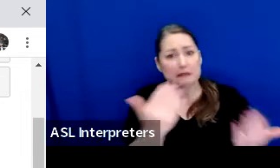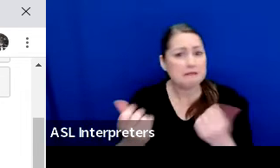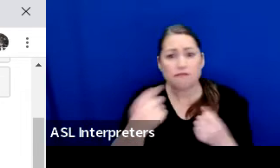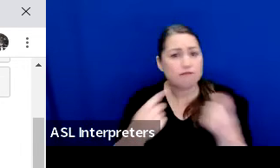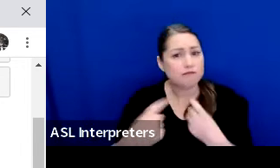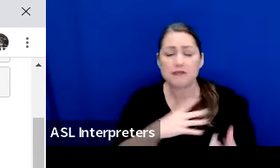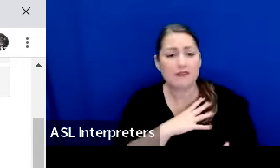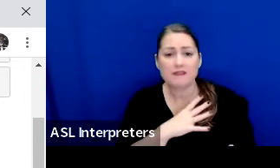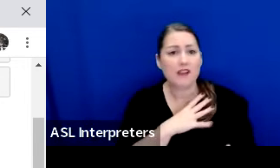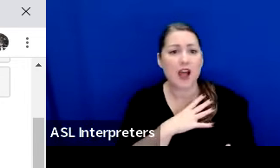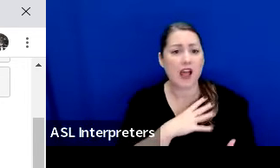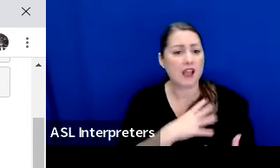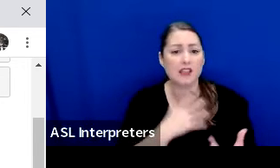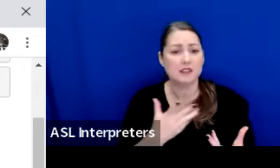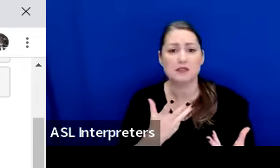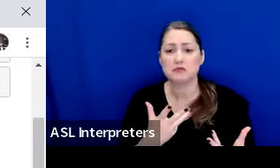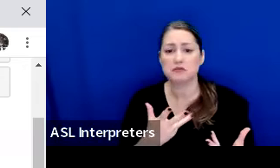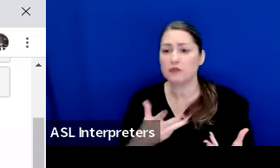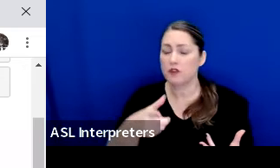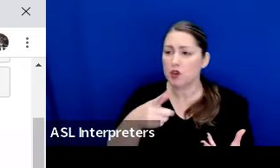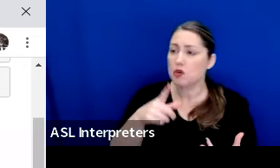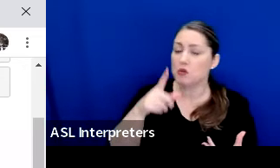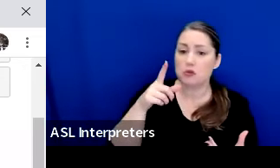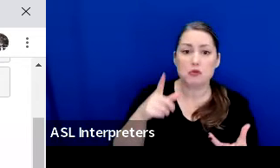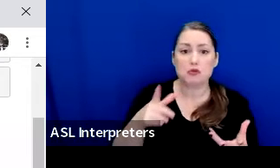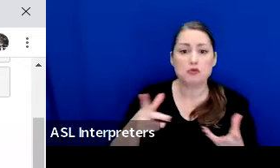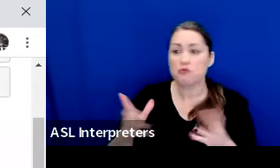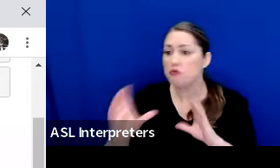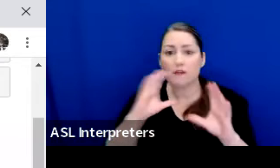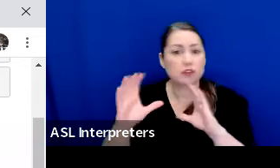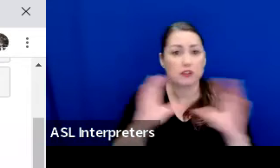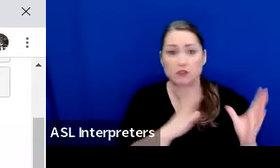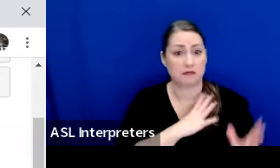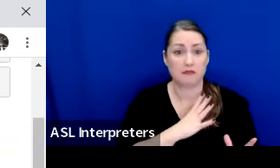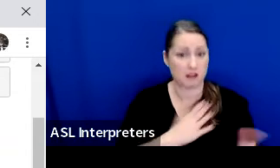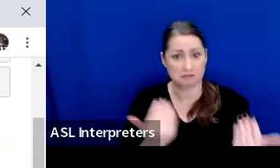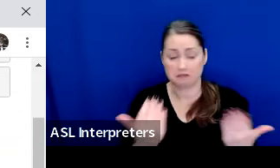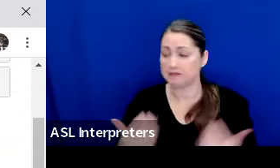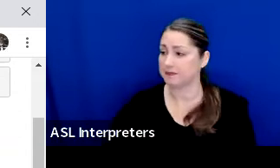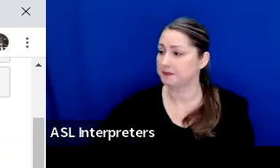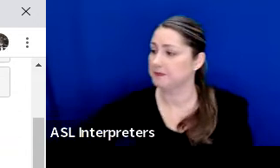you know, having conversations. Yeah, thank you, Larry. Let me let me jump in and say, yes, please do ask questions.